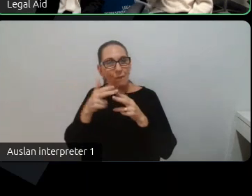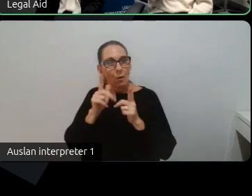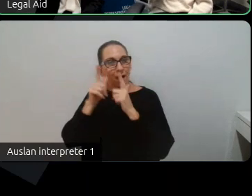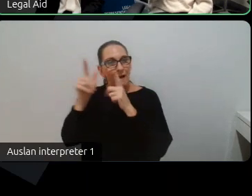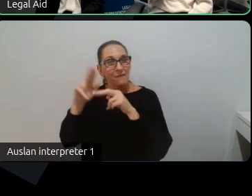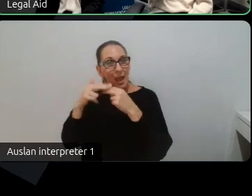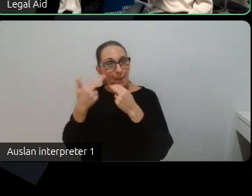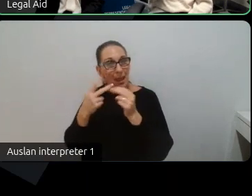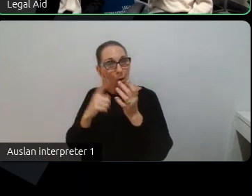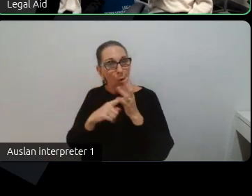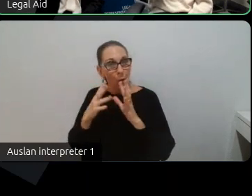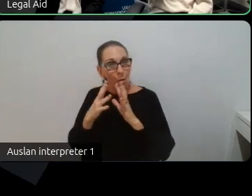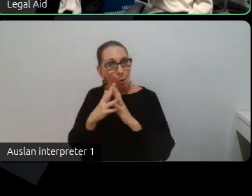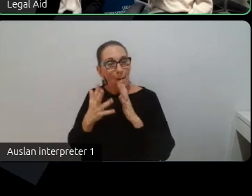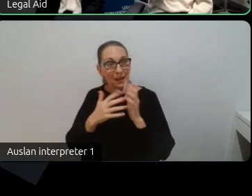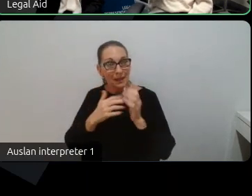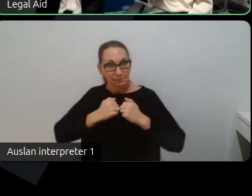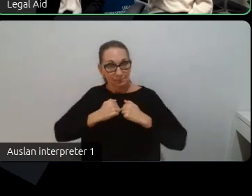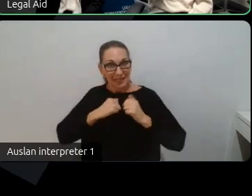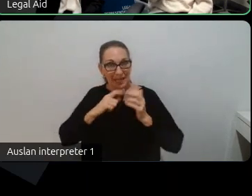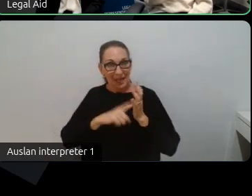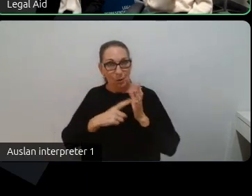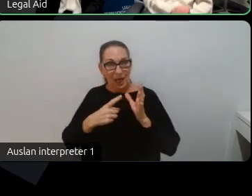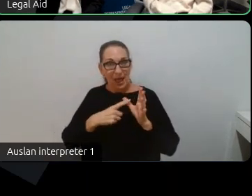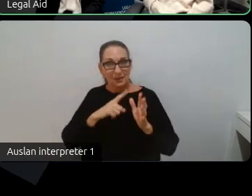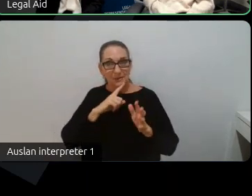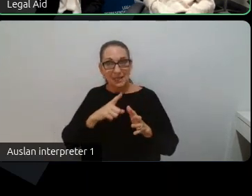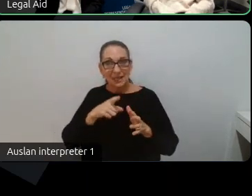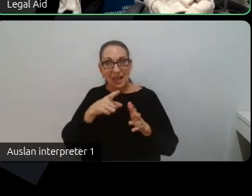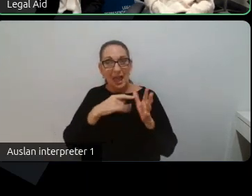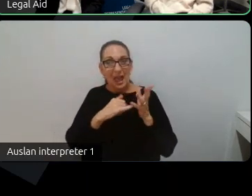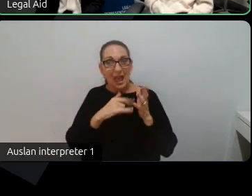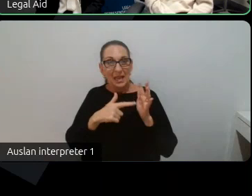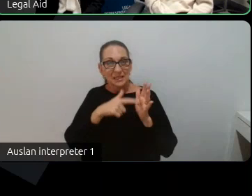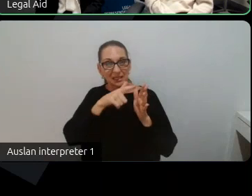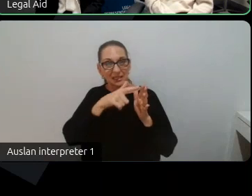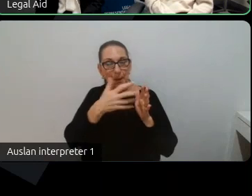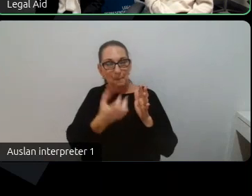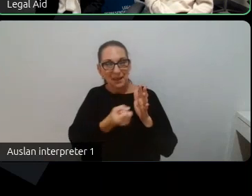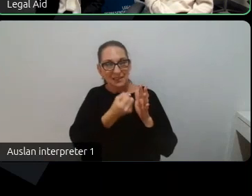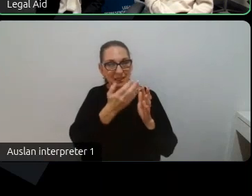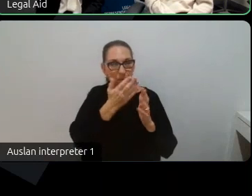legal aids restrictions are that the asset pool needs to be between $20,000 and